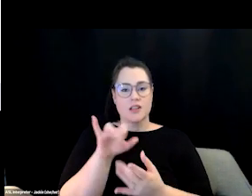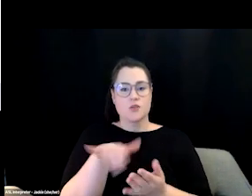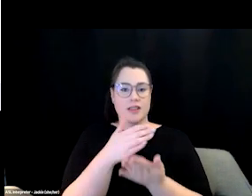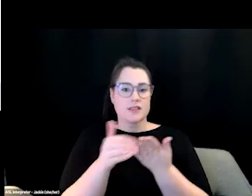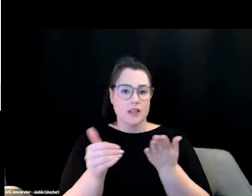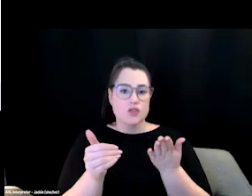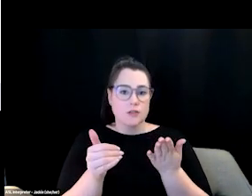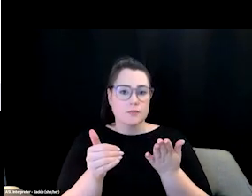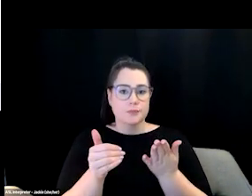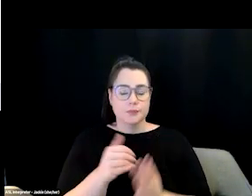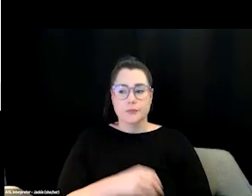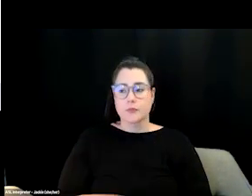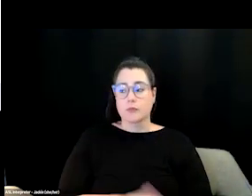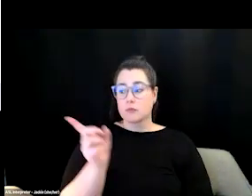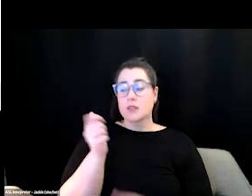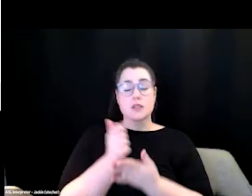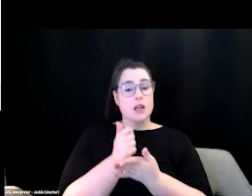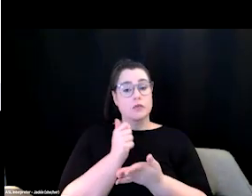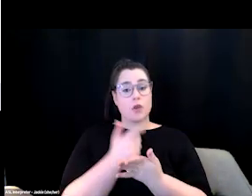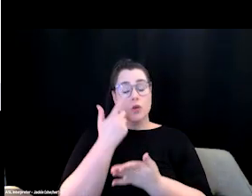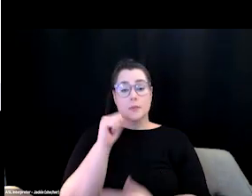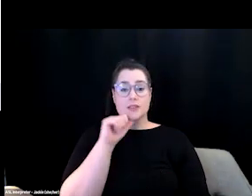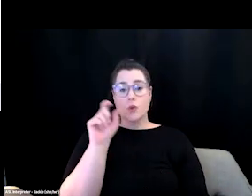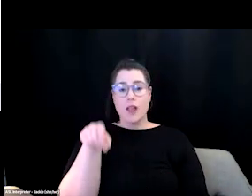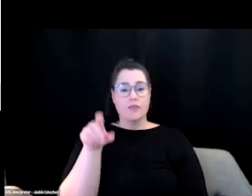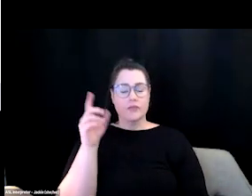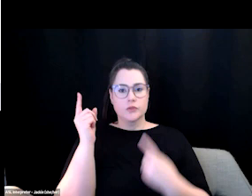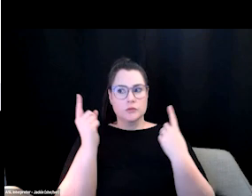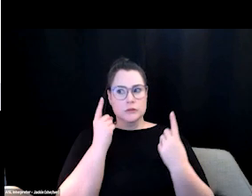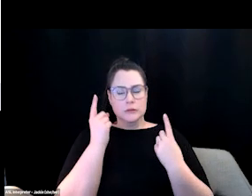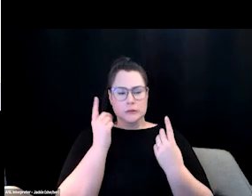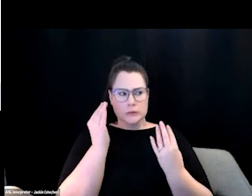So this is useful because you don't have to wonder what a particular section is looking for.